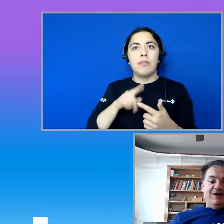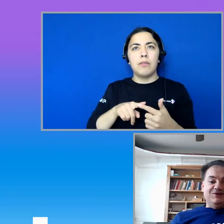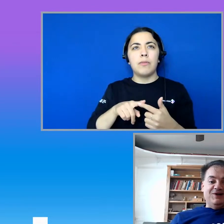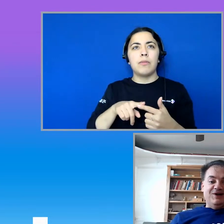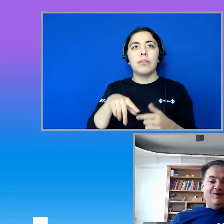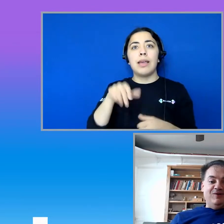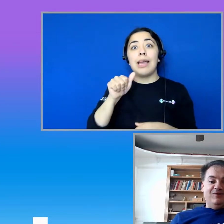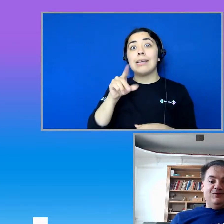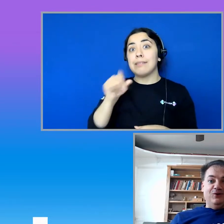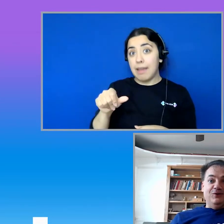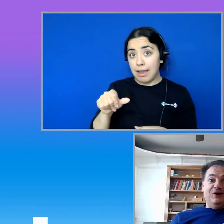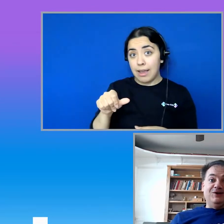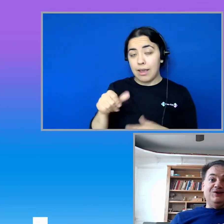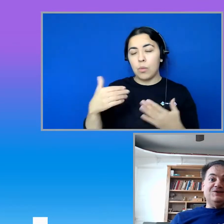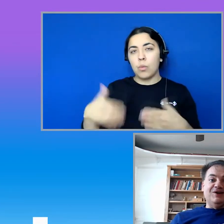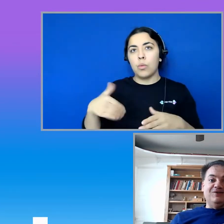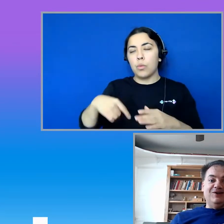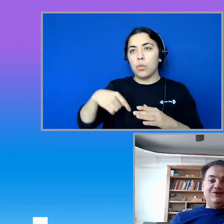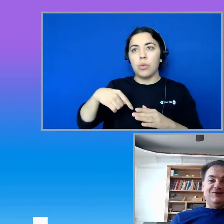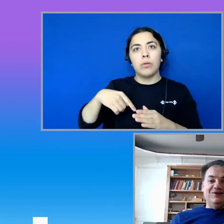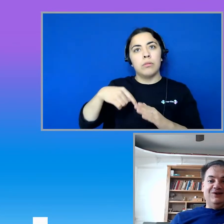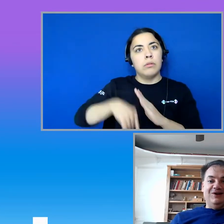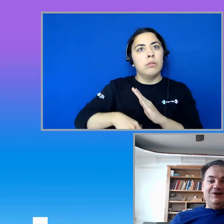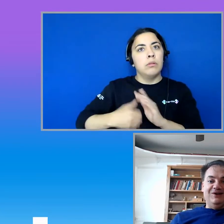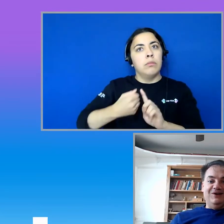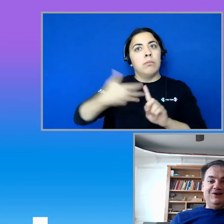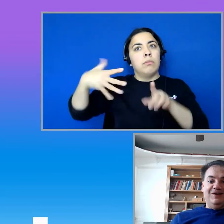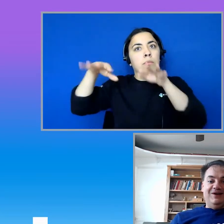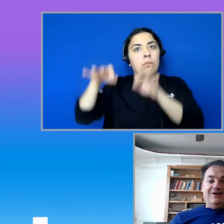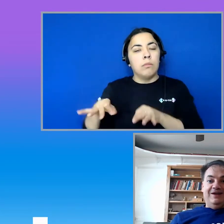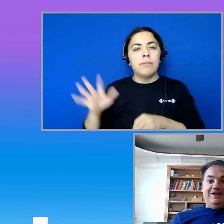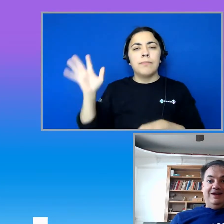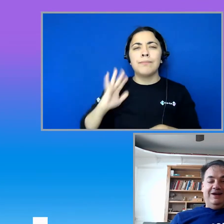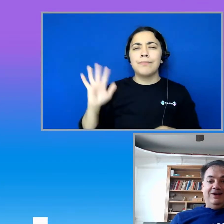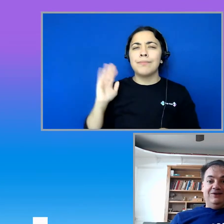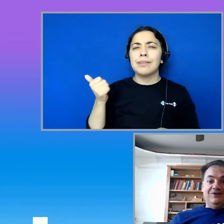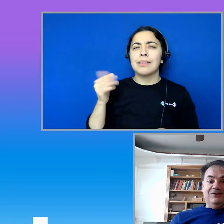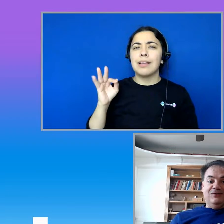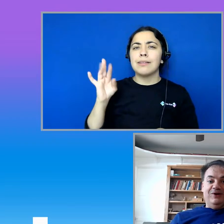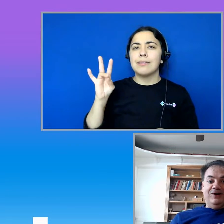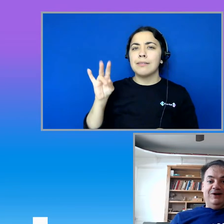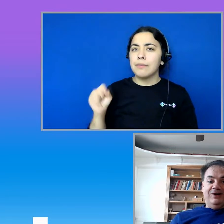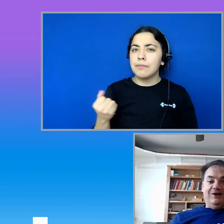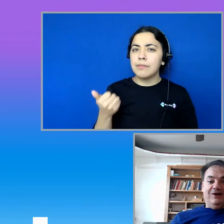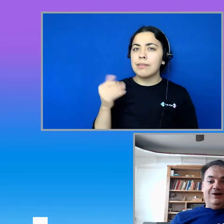really spans a time of, you